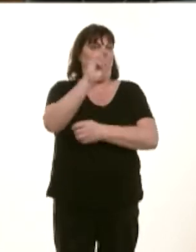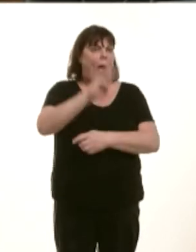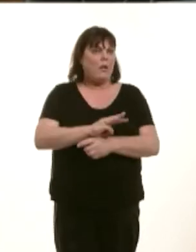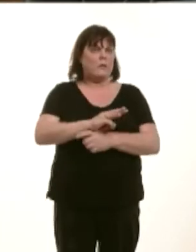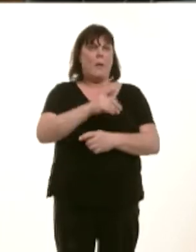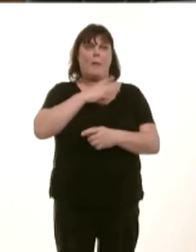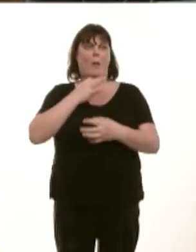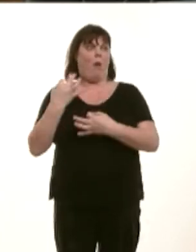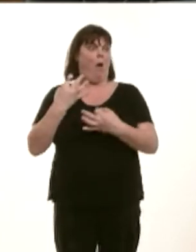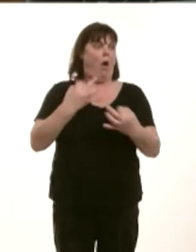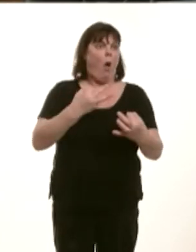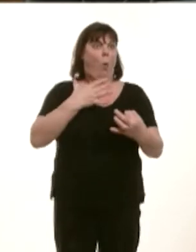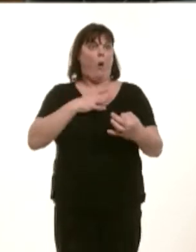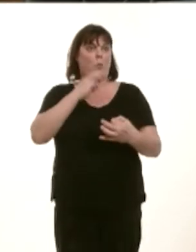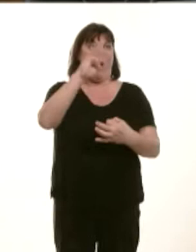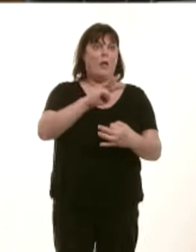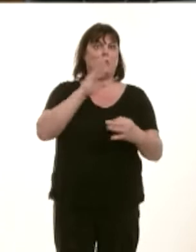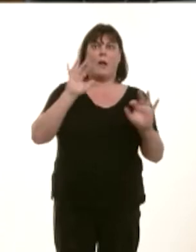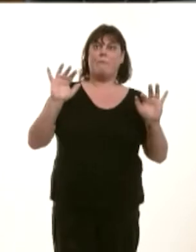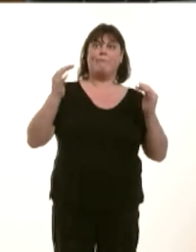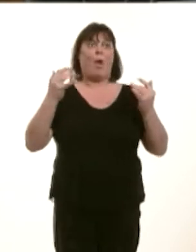doctors in from outside Wales in order to practise in Wales.